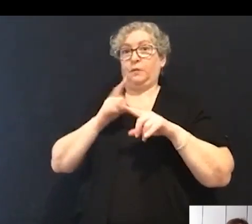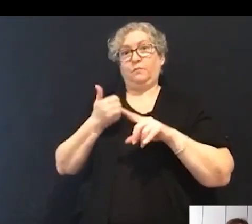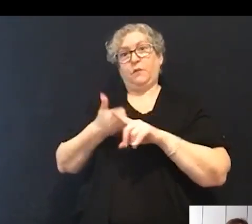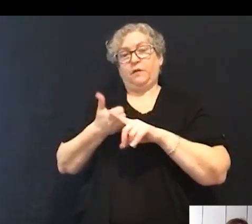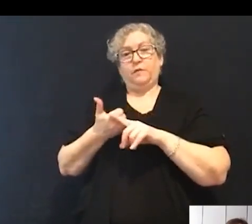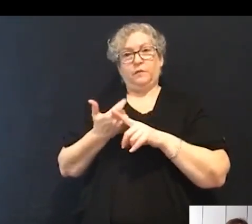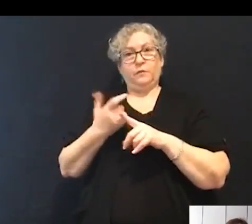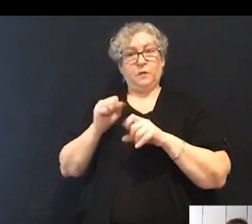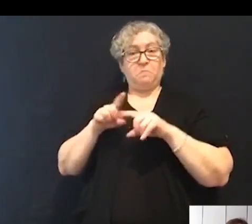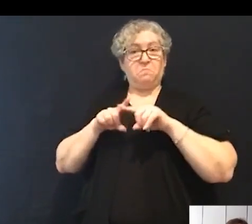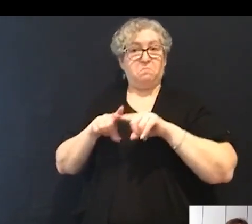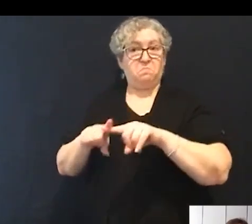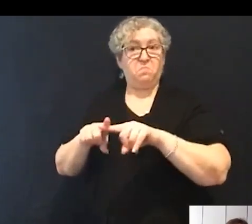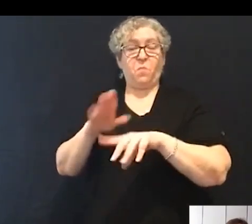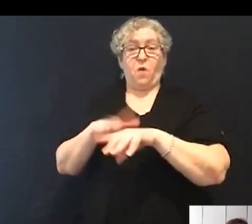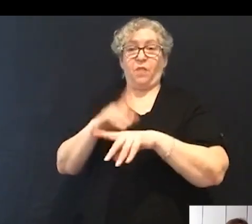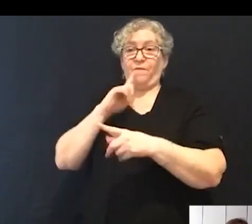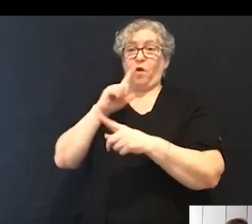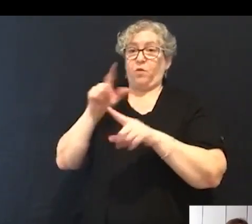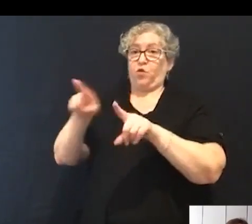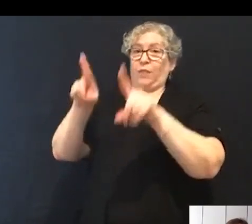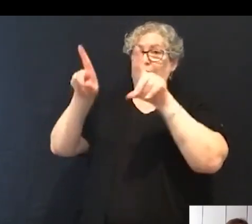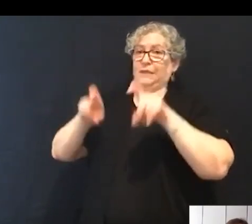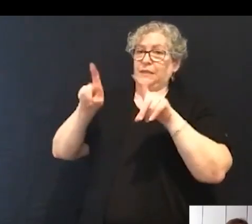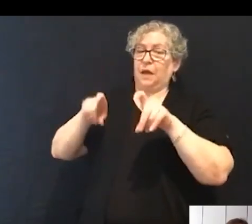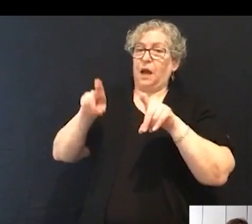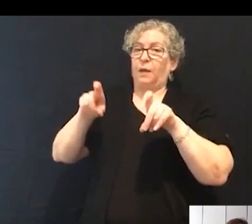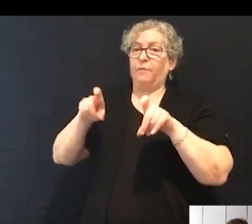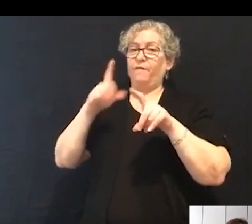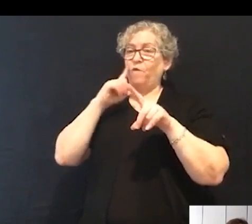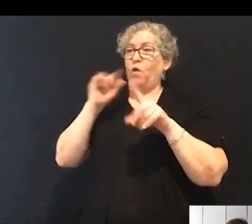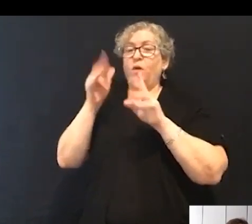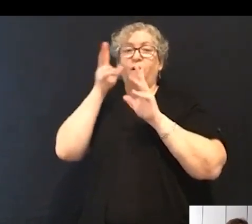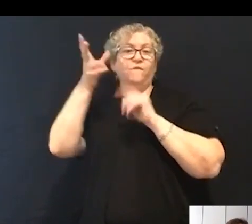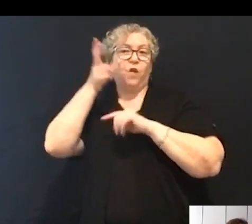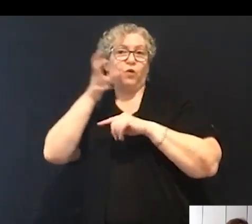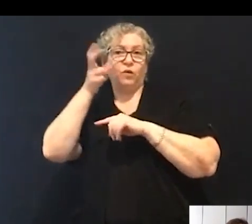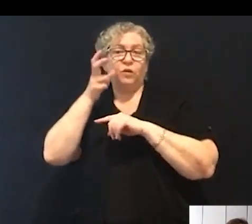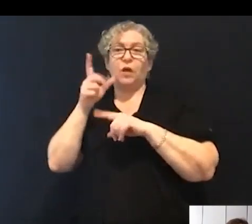of the extent of photoreceptors and their loss over time.